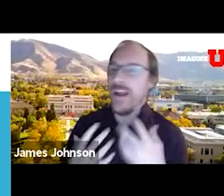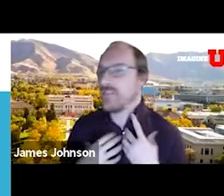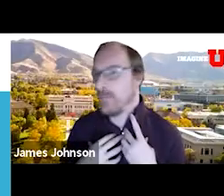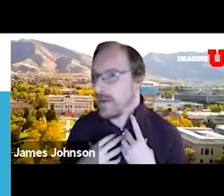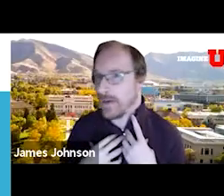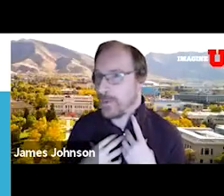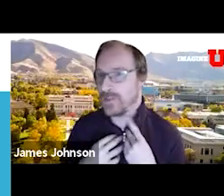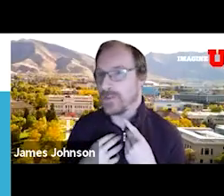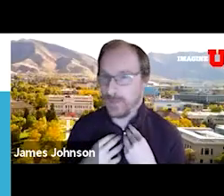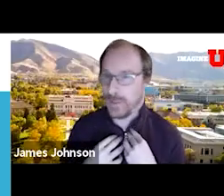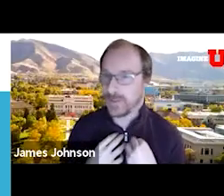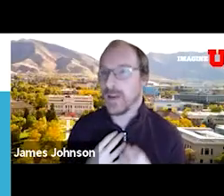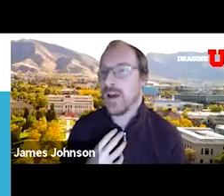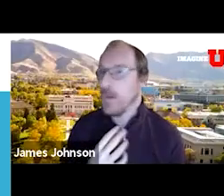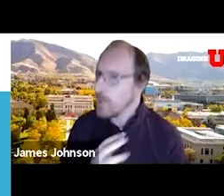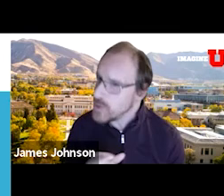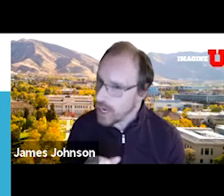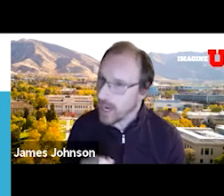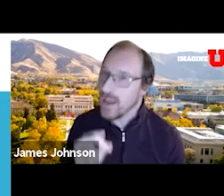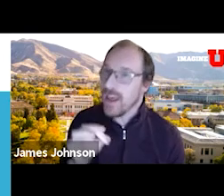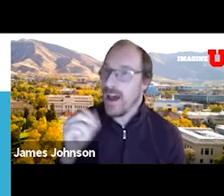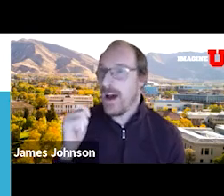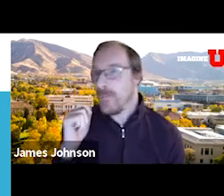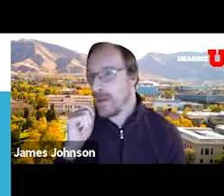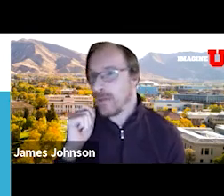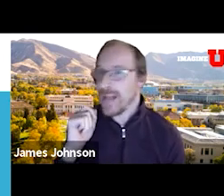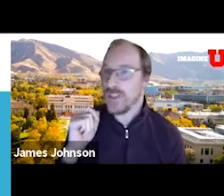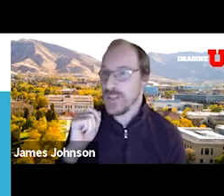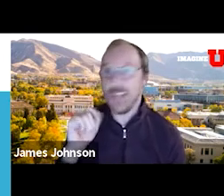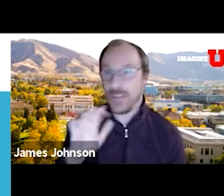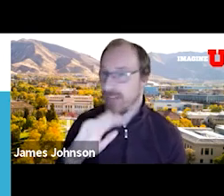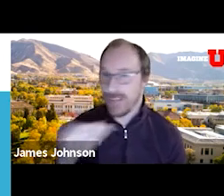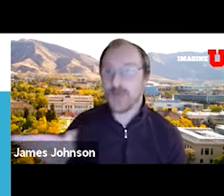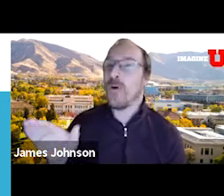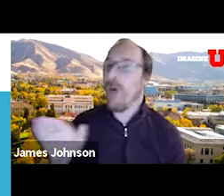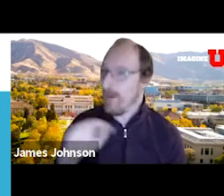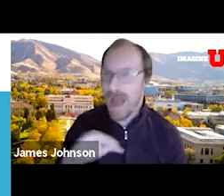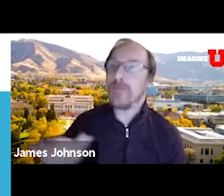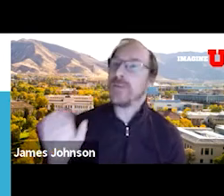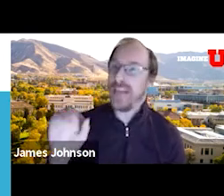as somebody who is approaching middle-aged medicine, and that's cool. I'm happy with that.